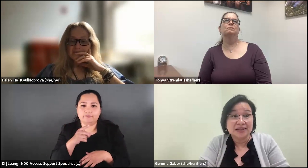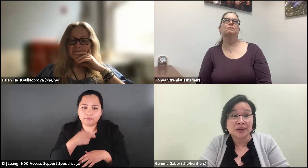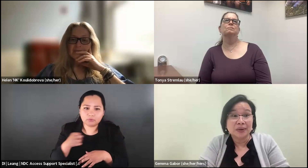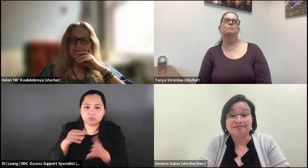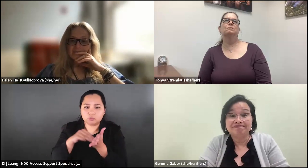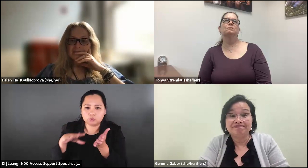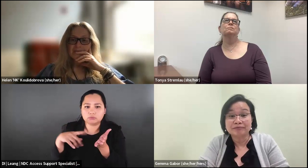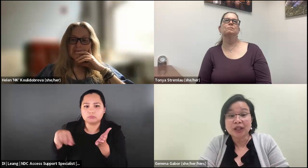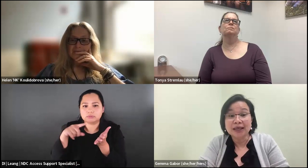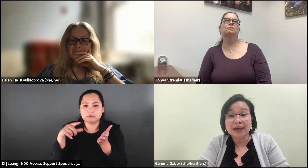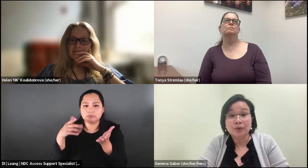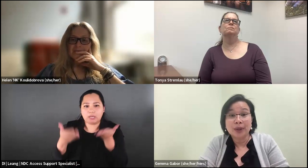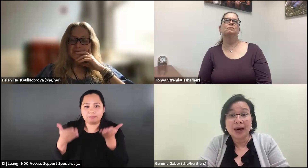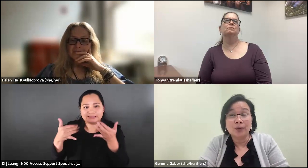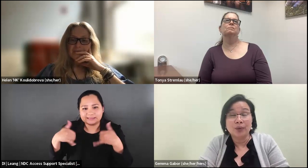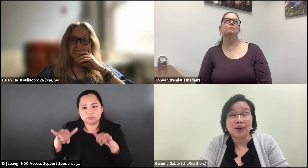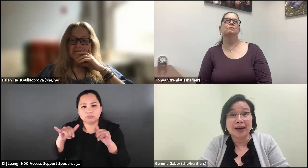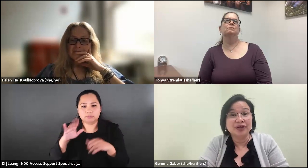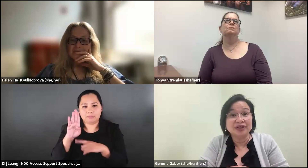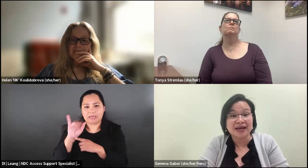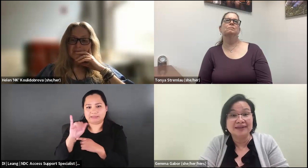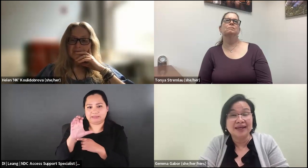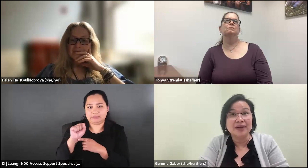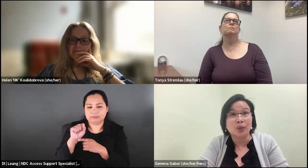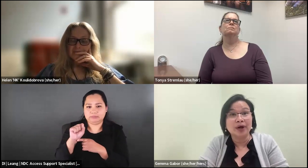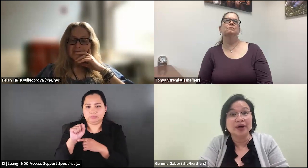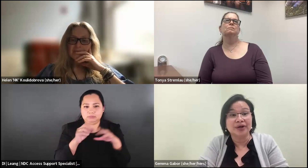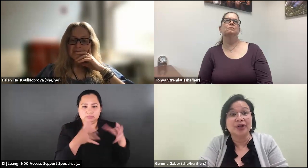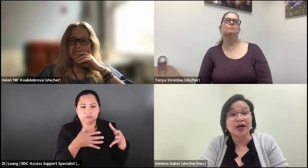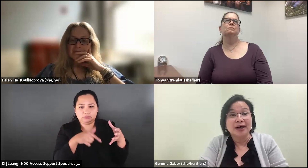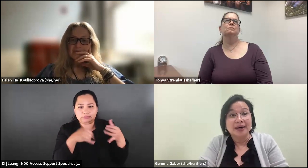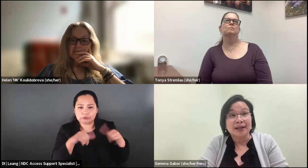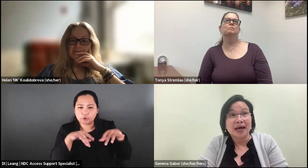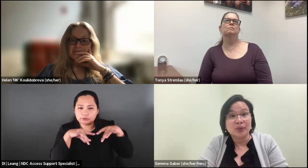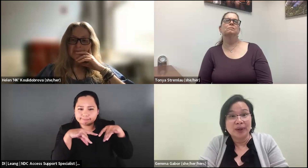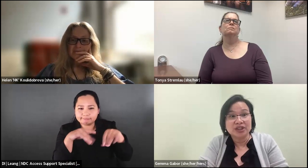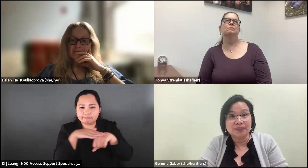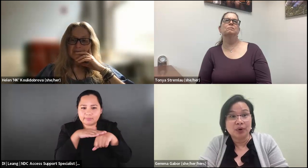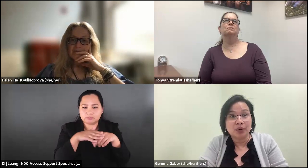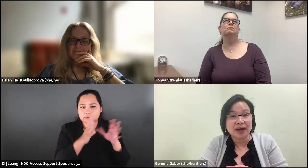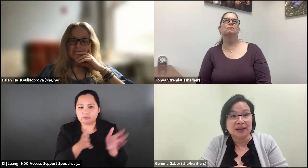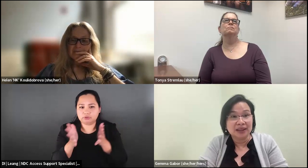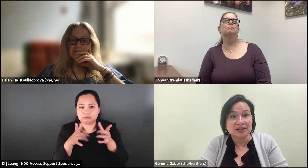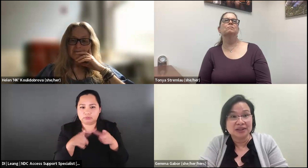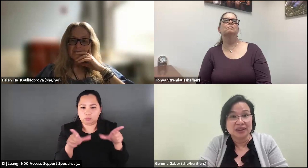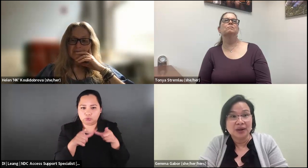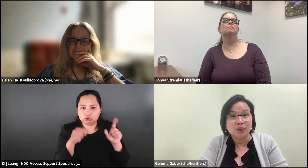So understanding where their language profile is